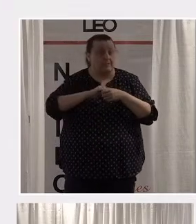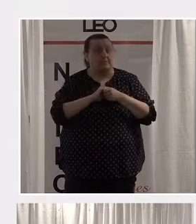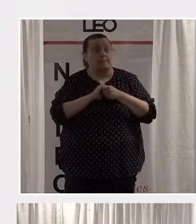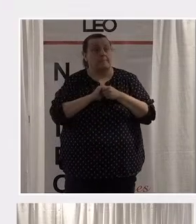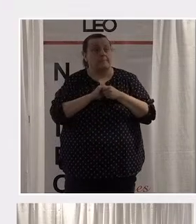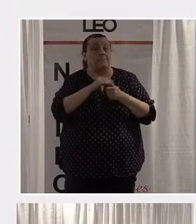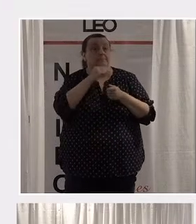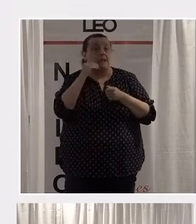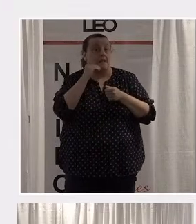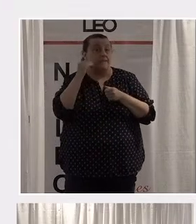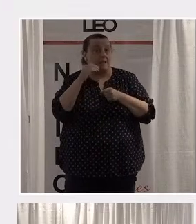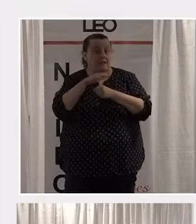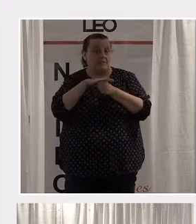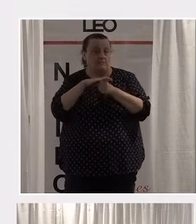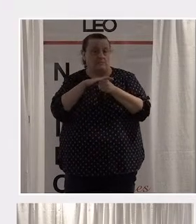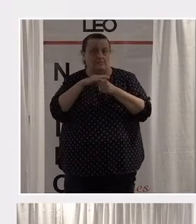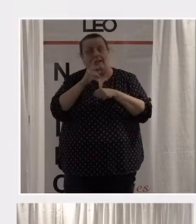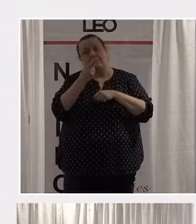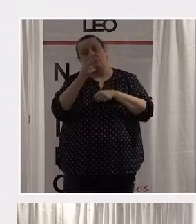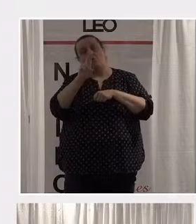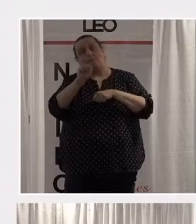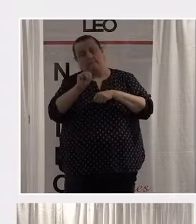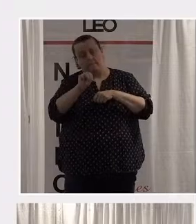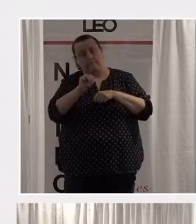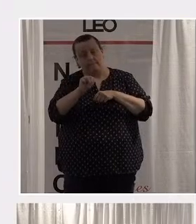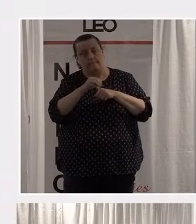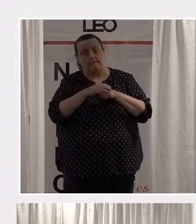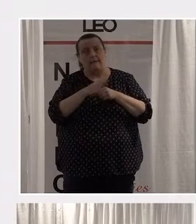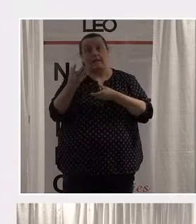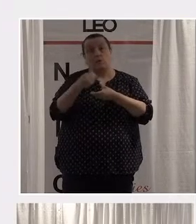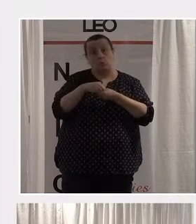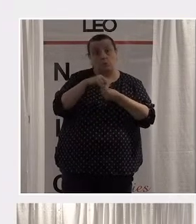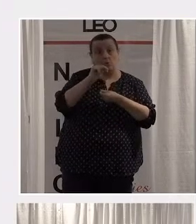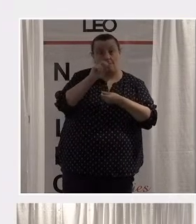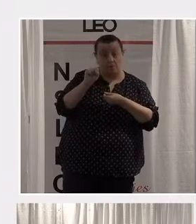HALIFAX REGIONAL MUNICIPALITY, INCLUSION NOVA SCOTIA,